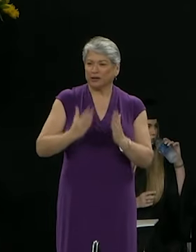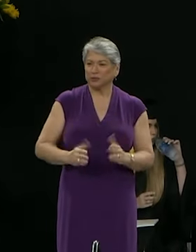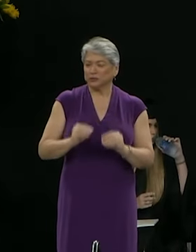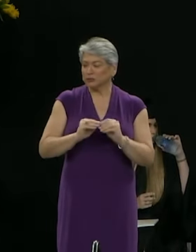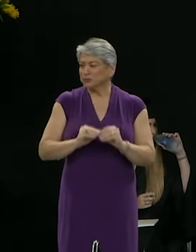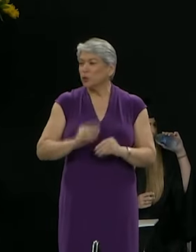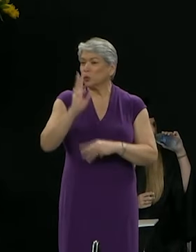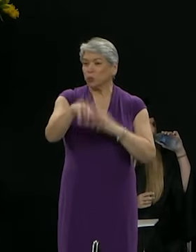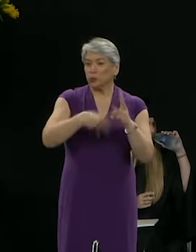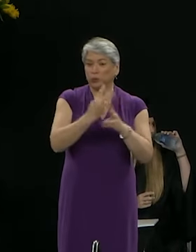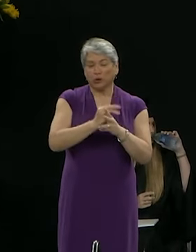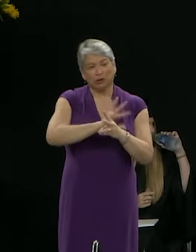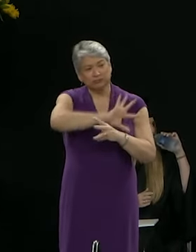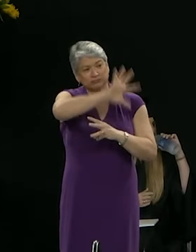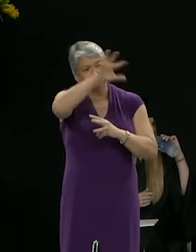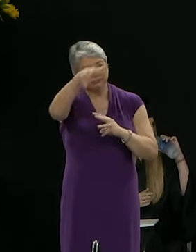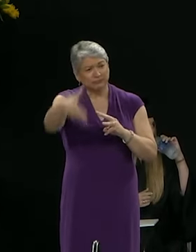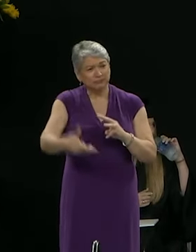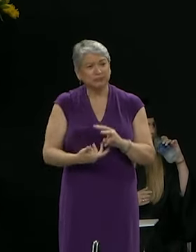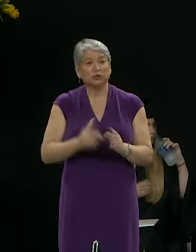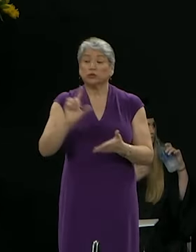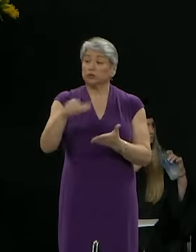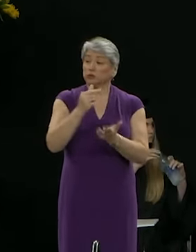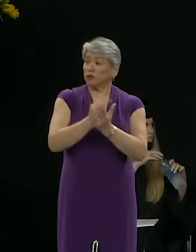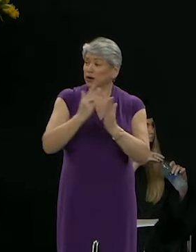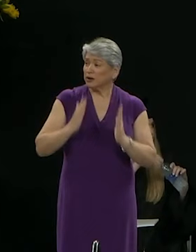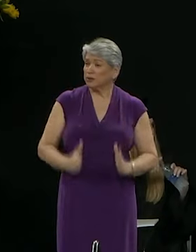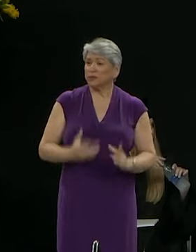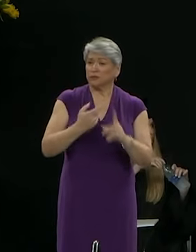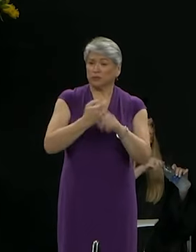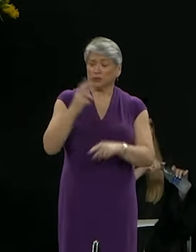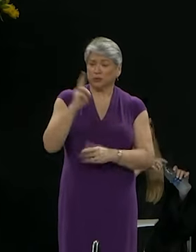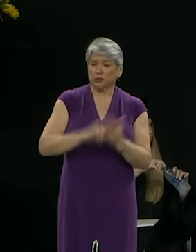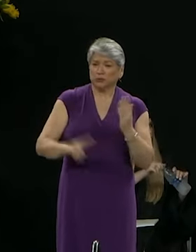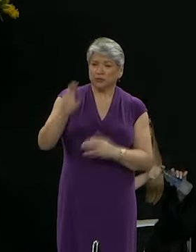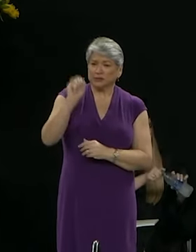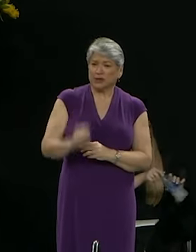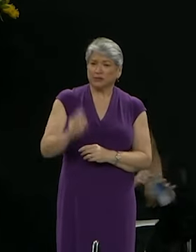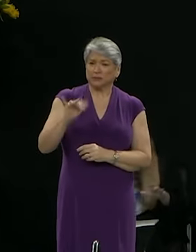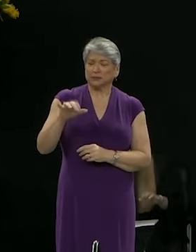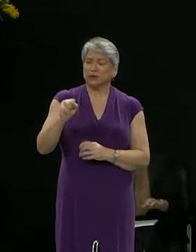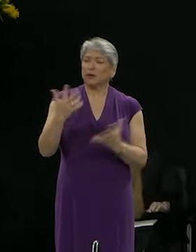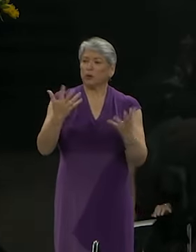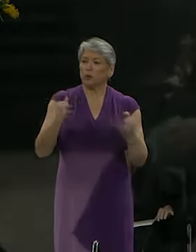As graduates of The University of Southern Mississippi, I want to encourage all of you to join our Alumni Association.